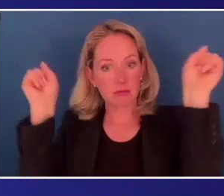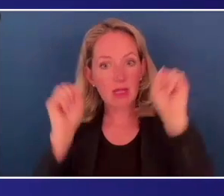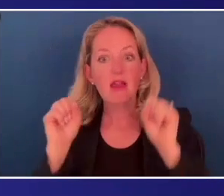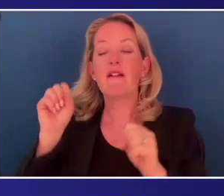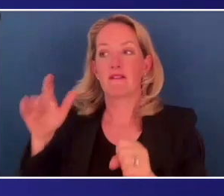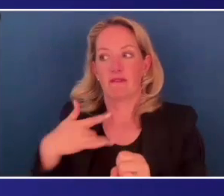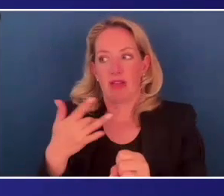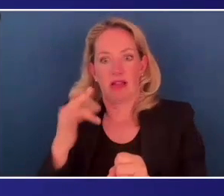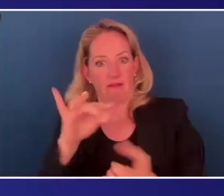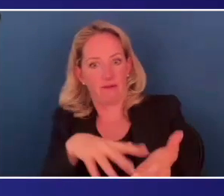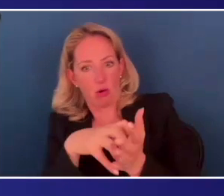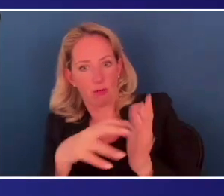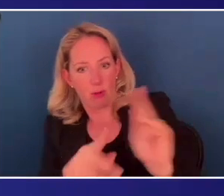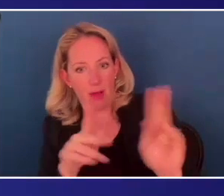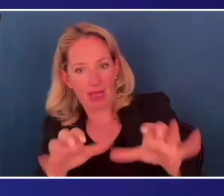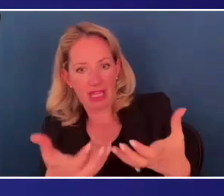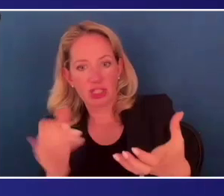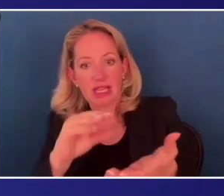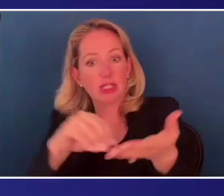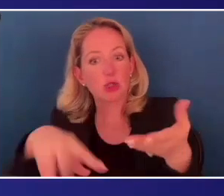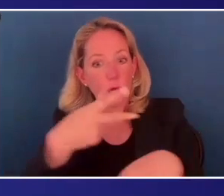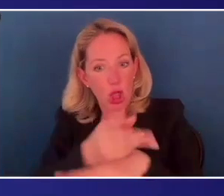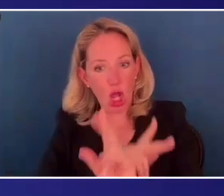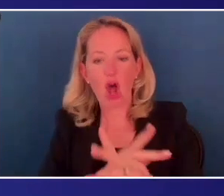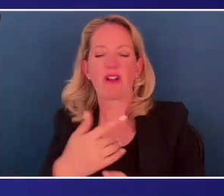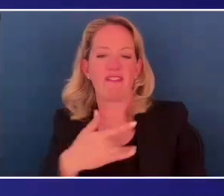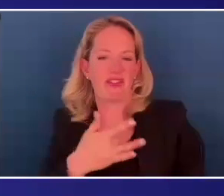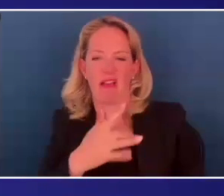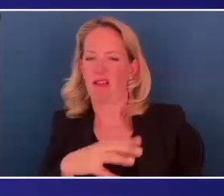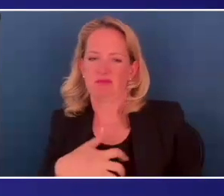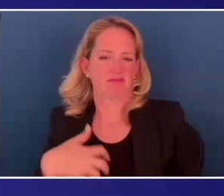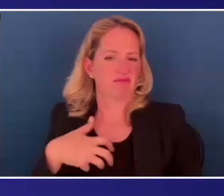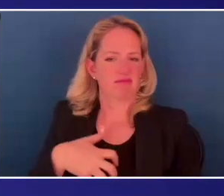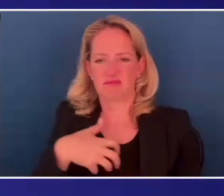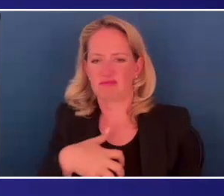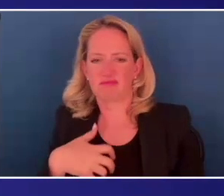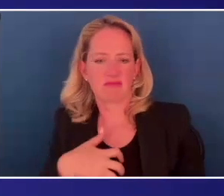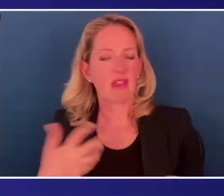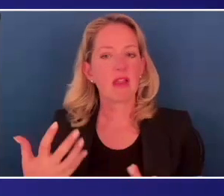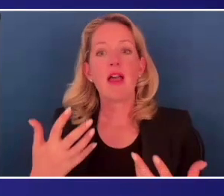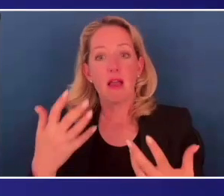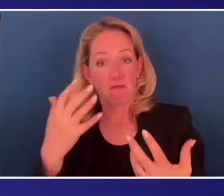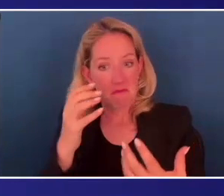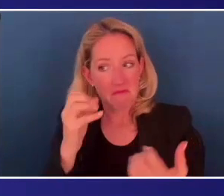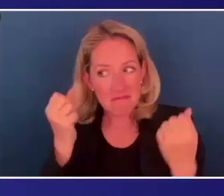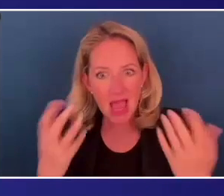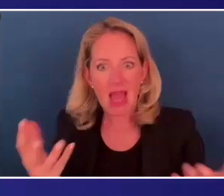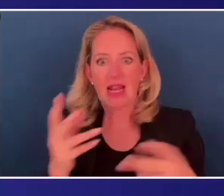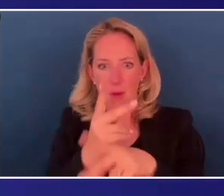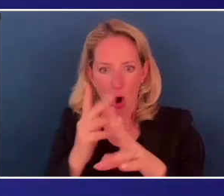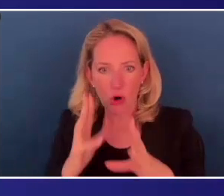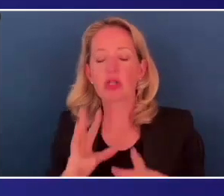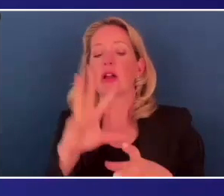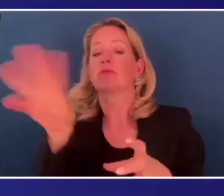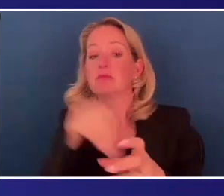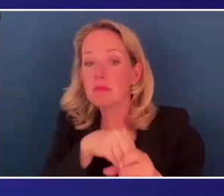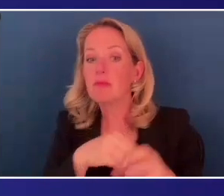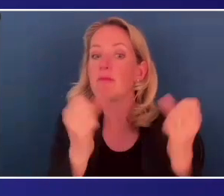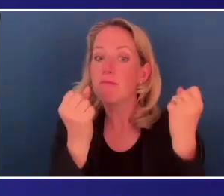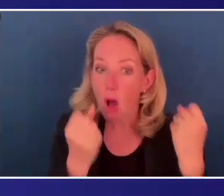Many borrowers, members of multiple vulnerable populations. Compounding their legitimate fear of interacting with the government.